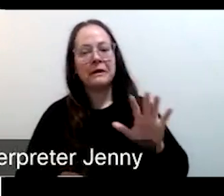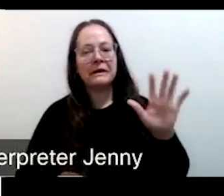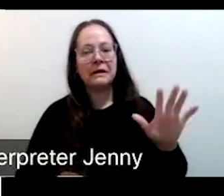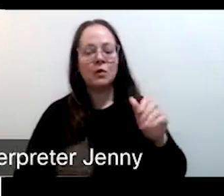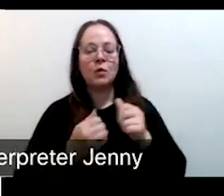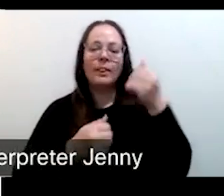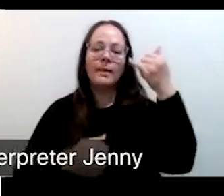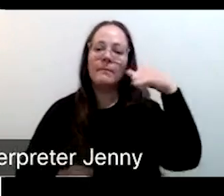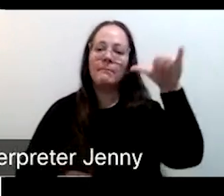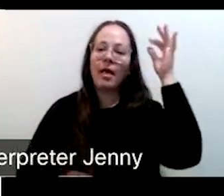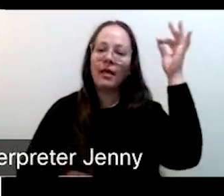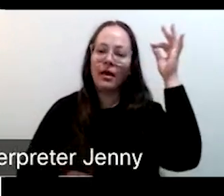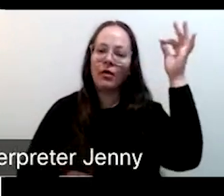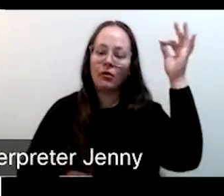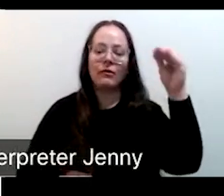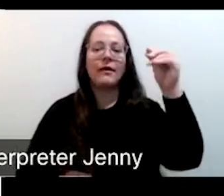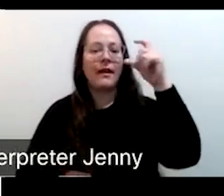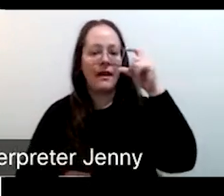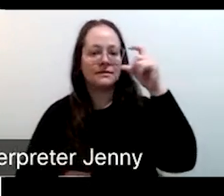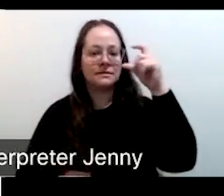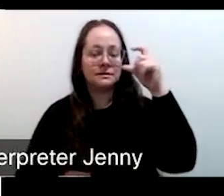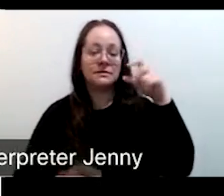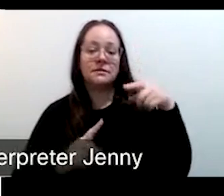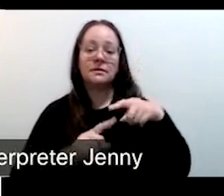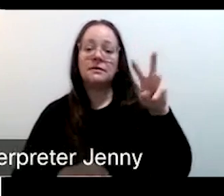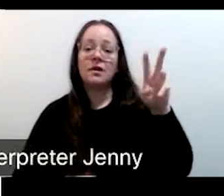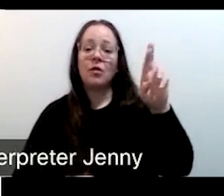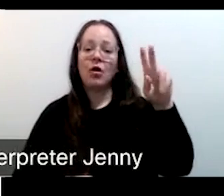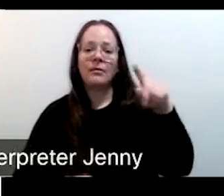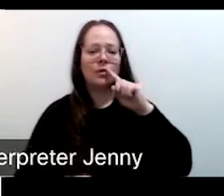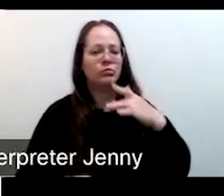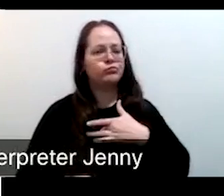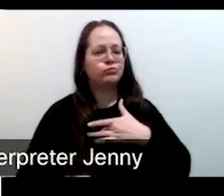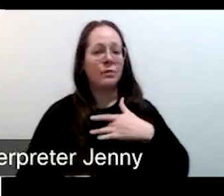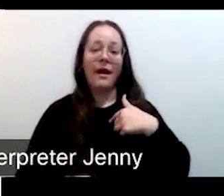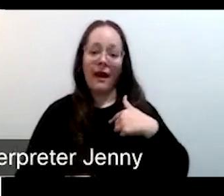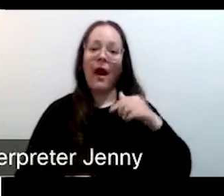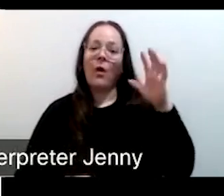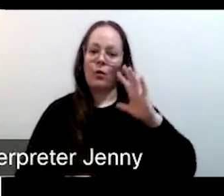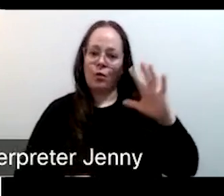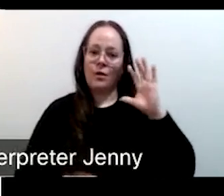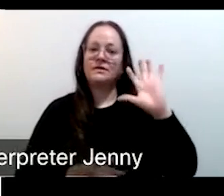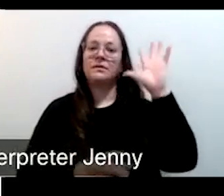The WRP is near and dear to my heart because I was a WRP participant and got my career